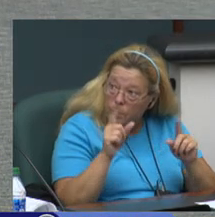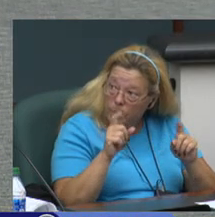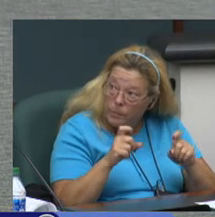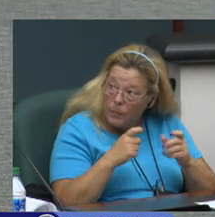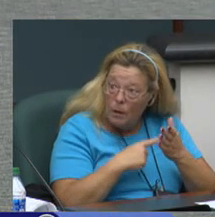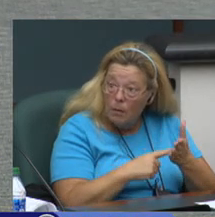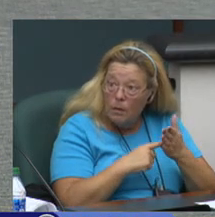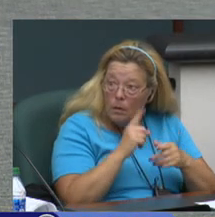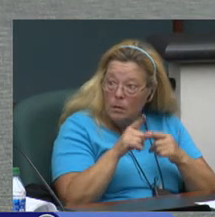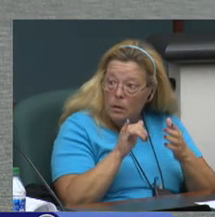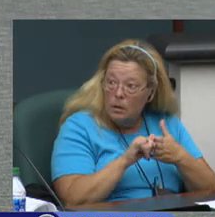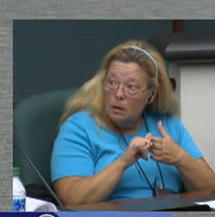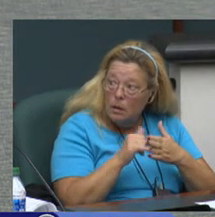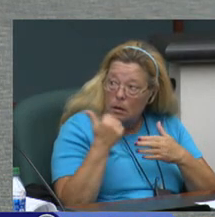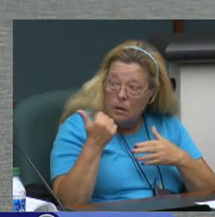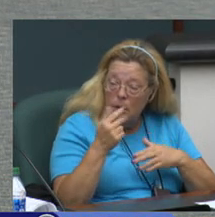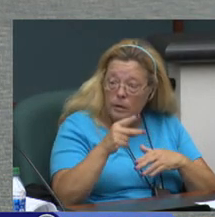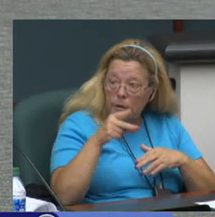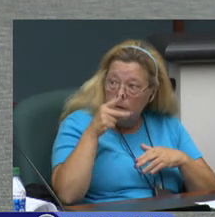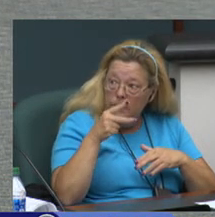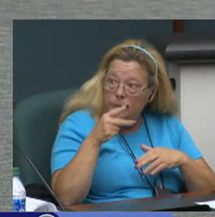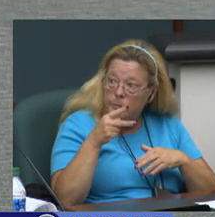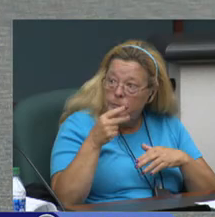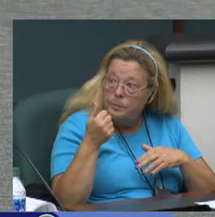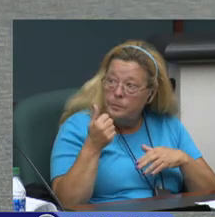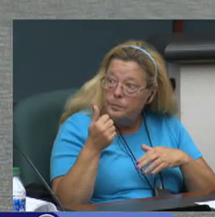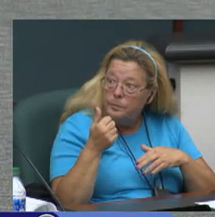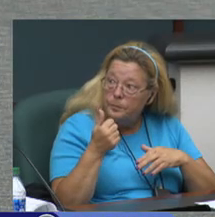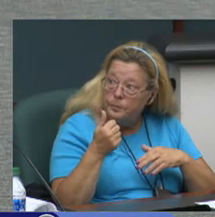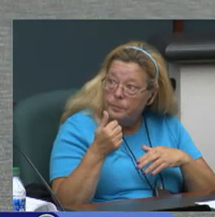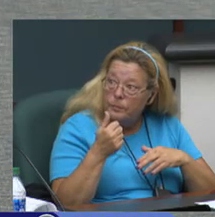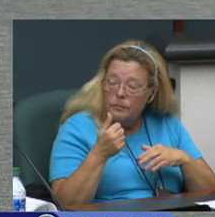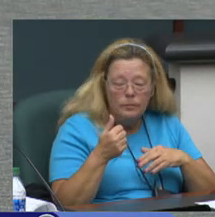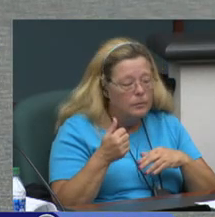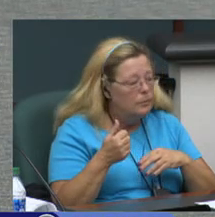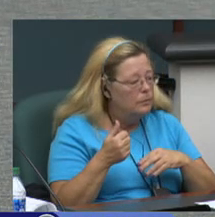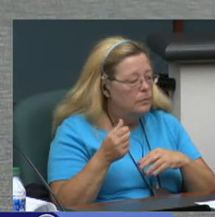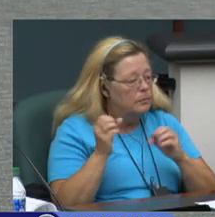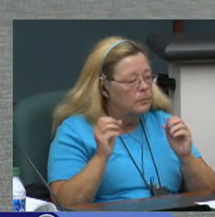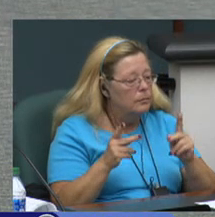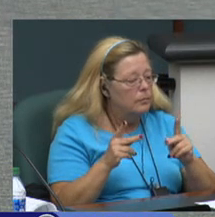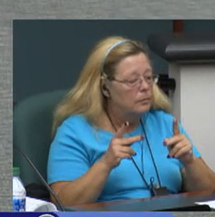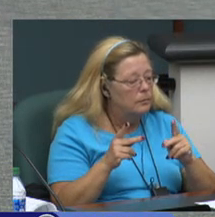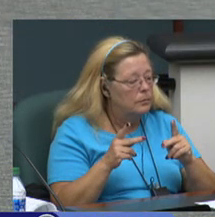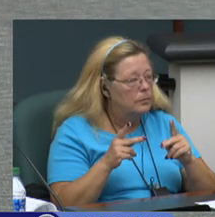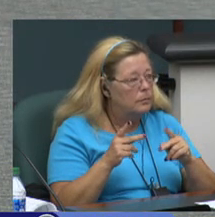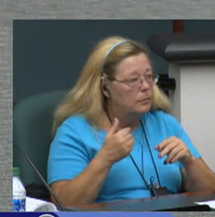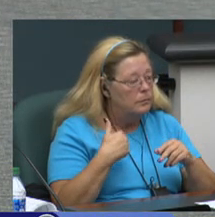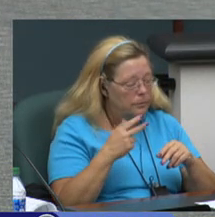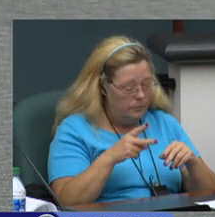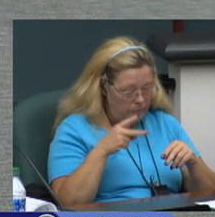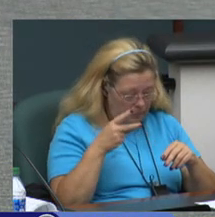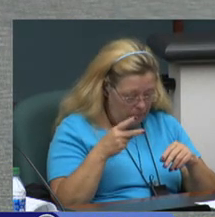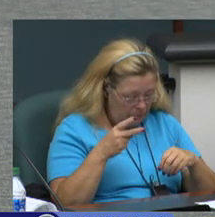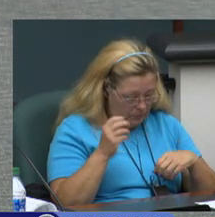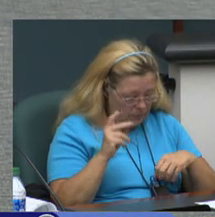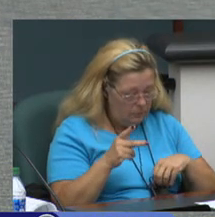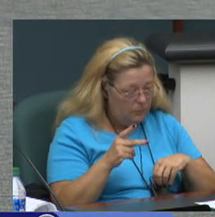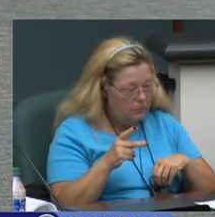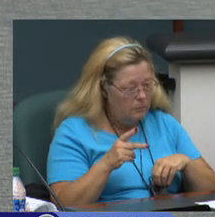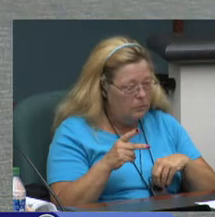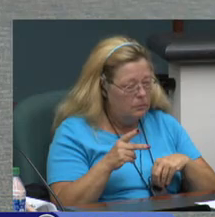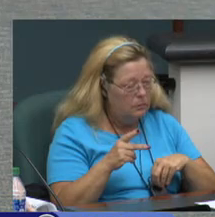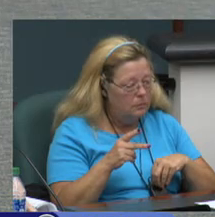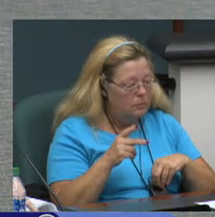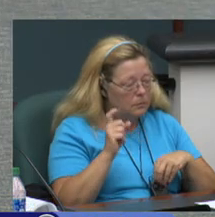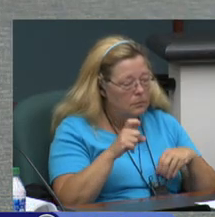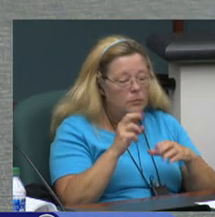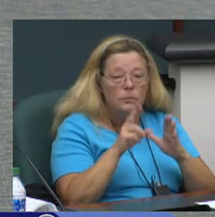that okay it has a second all right do we need a roll call vote on this mr.